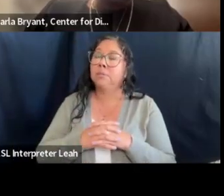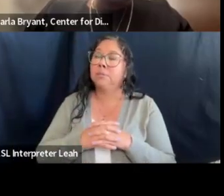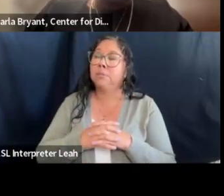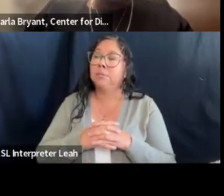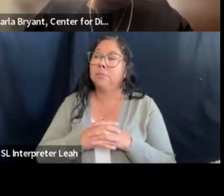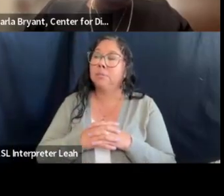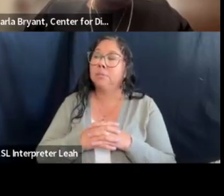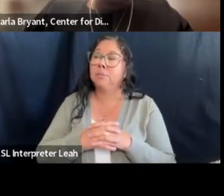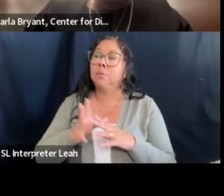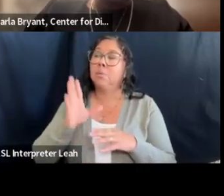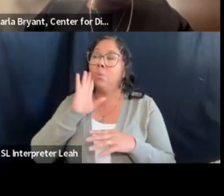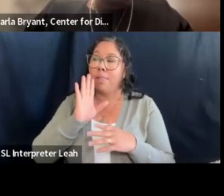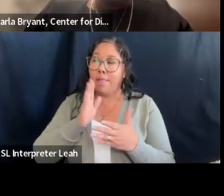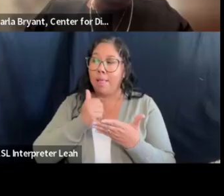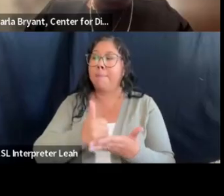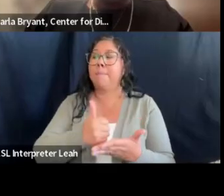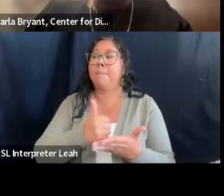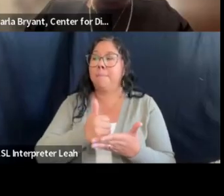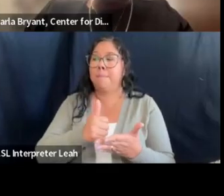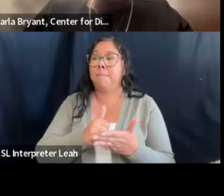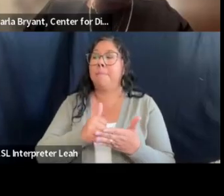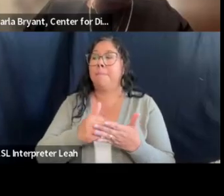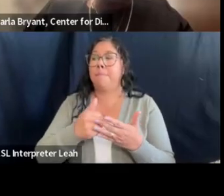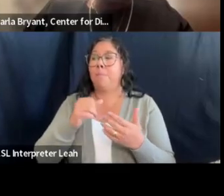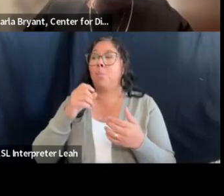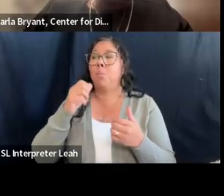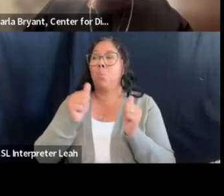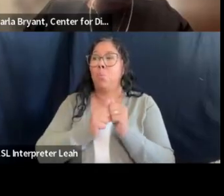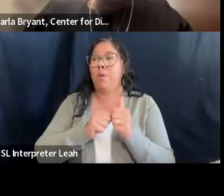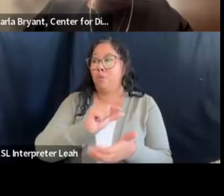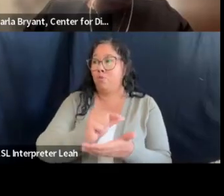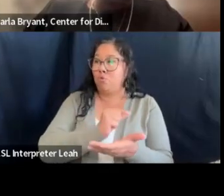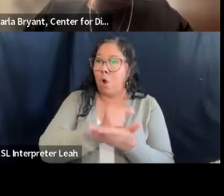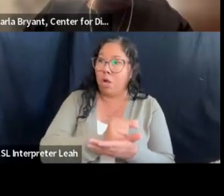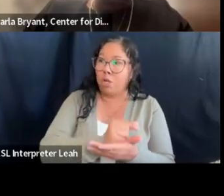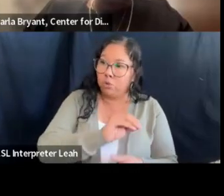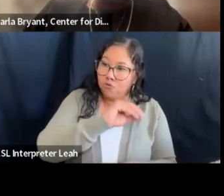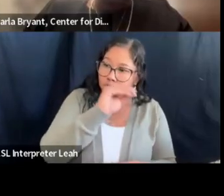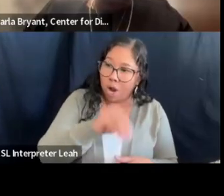really help with things like achievement, graduation rates, and absenteeism. for example.